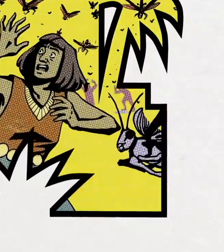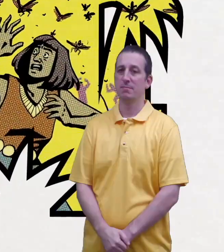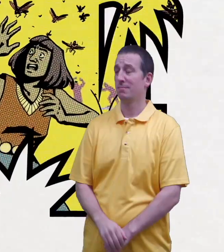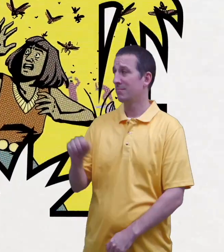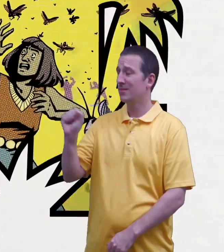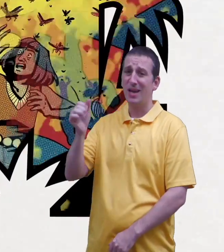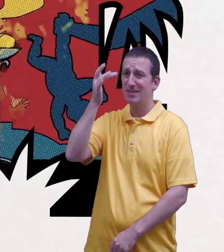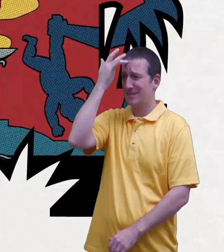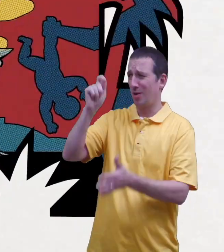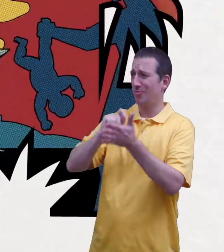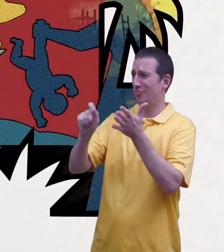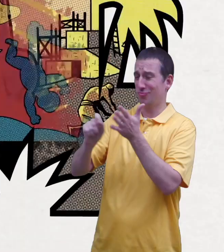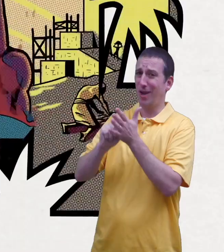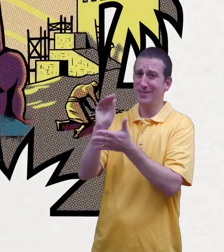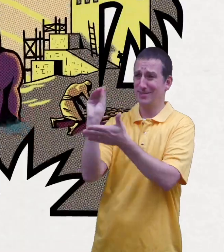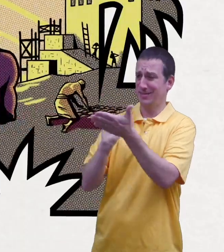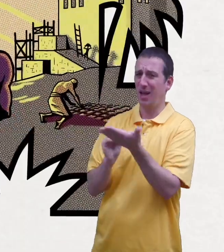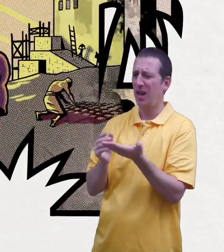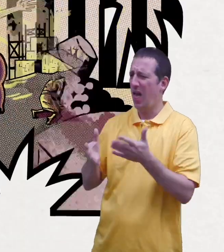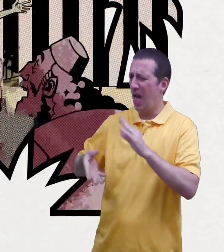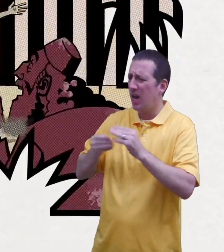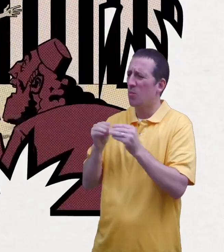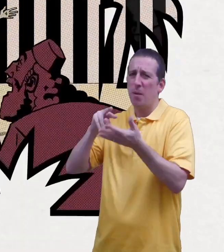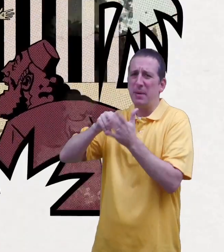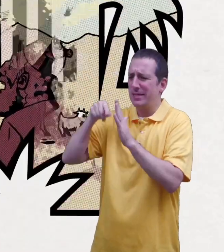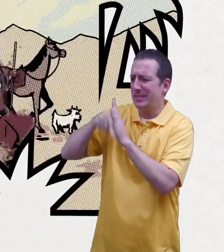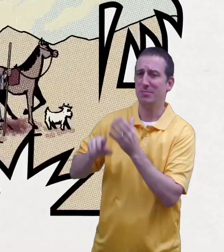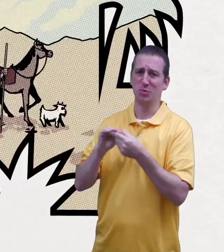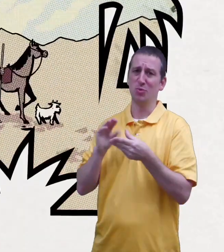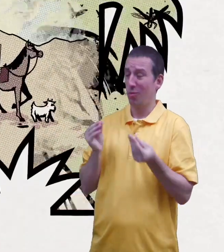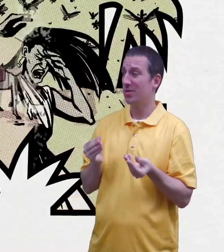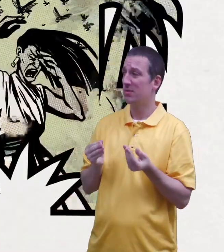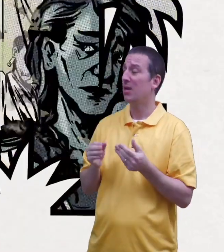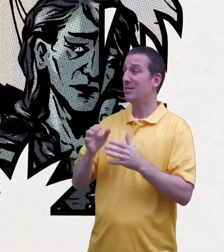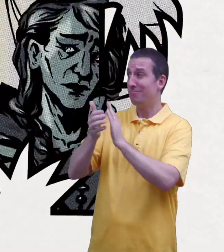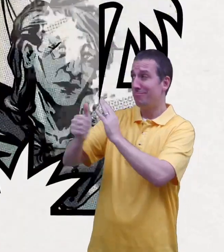Tim: Yeah. It’s a brilliant literary device to infuse stories with meaning.